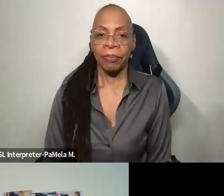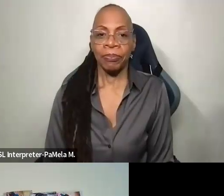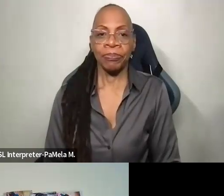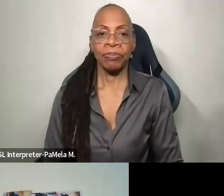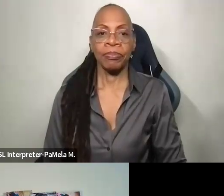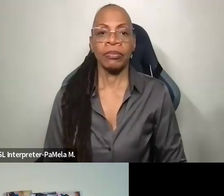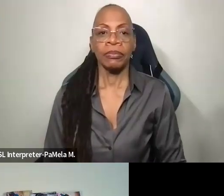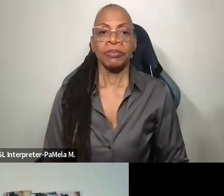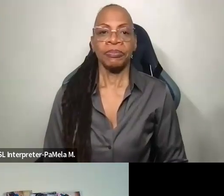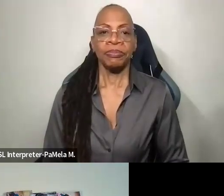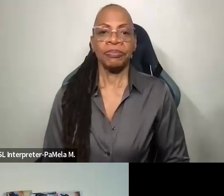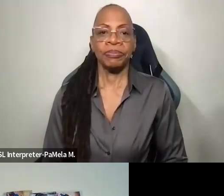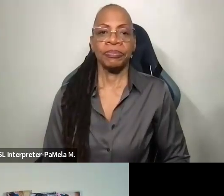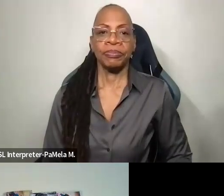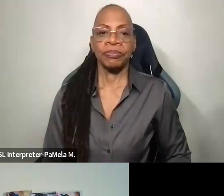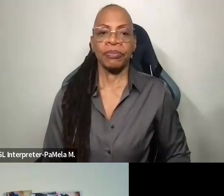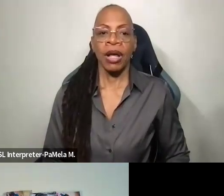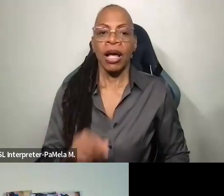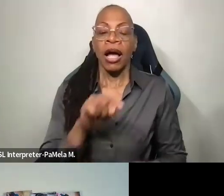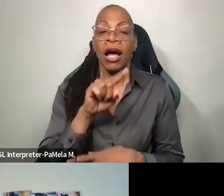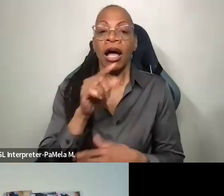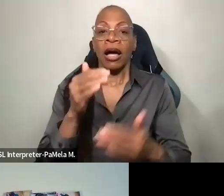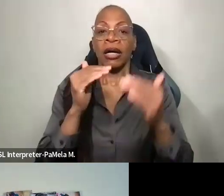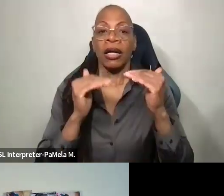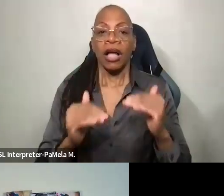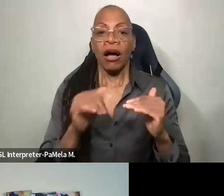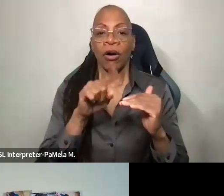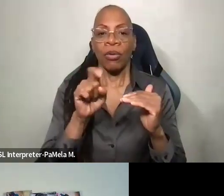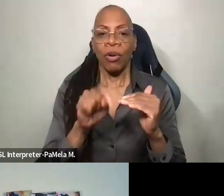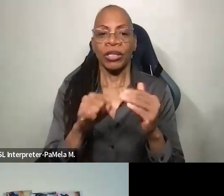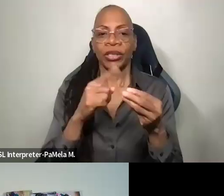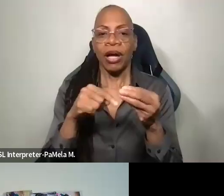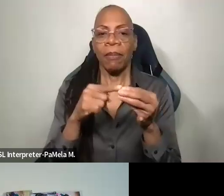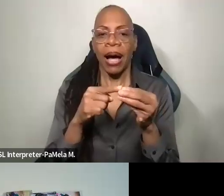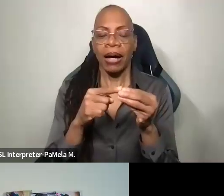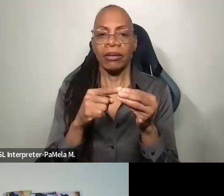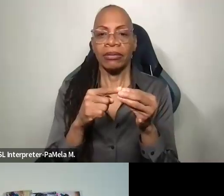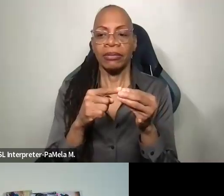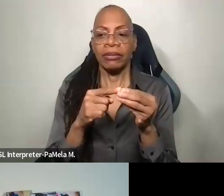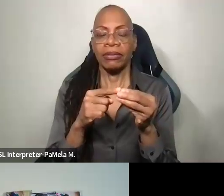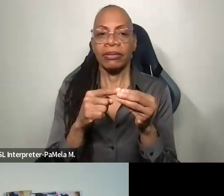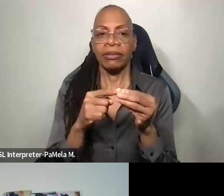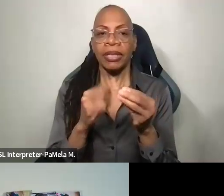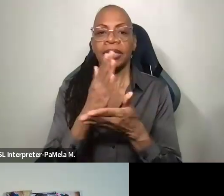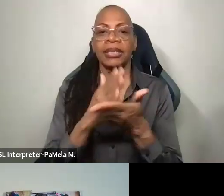All right. This is a question about, or comment-slash-question. "Some PATH programs are uploading